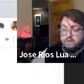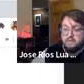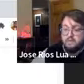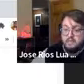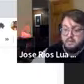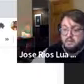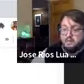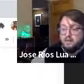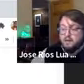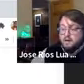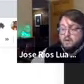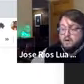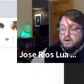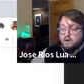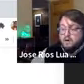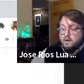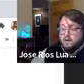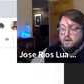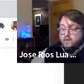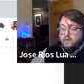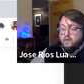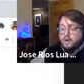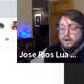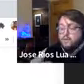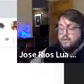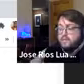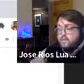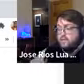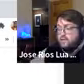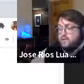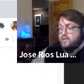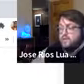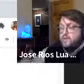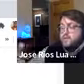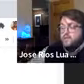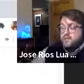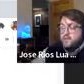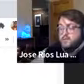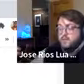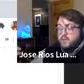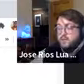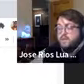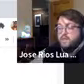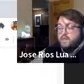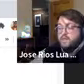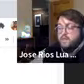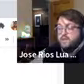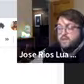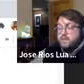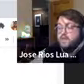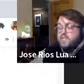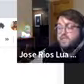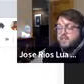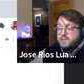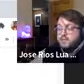there are some students some students who are high risk who. became because of COvert 19 because of COvert 19 are because of COvert 19 are have higher of COvert 19 are have a higher risk and